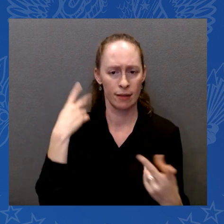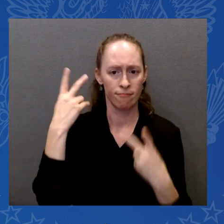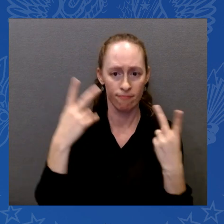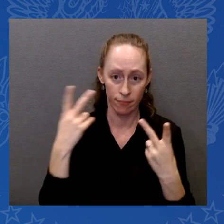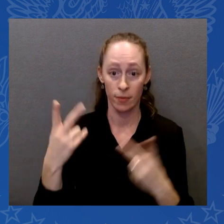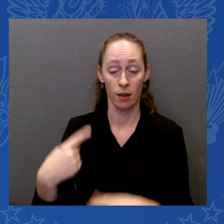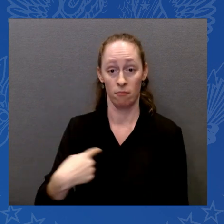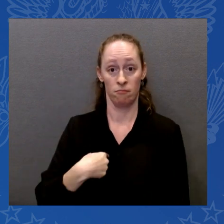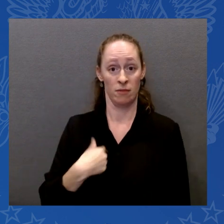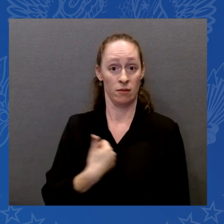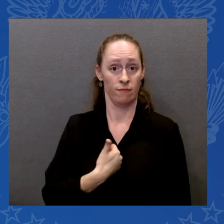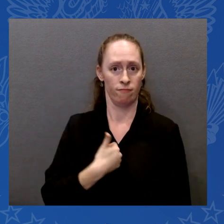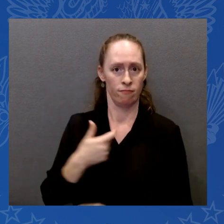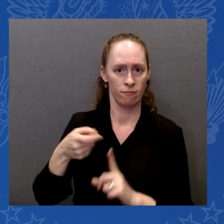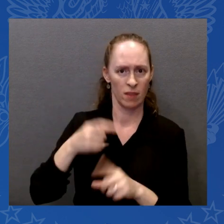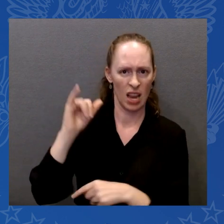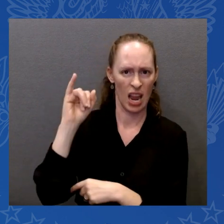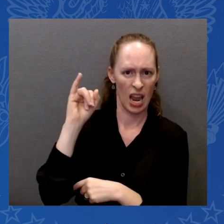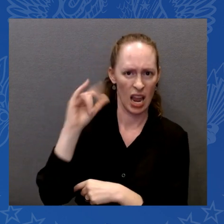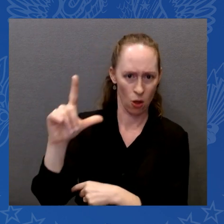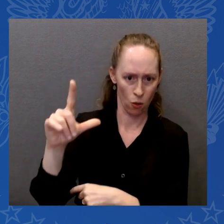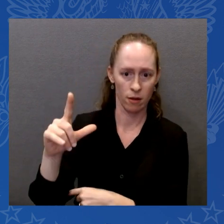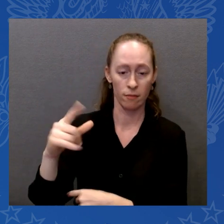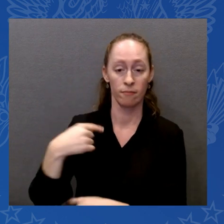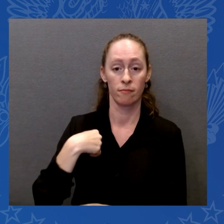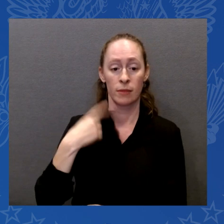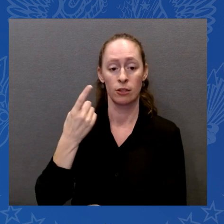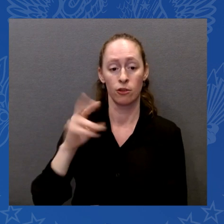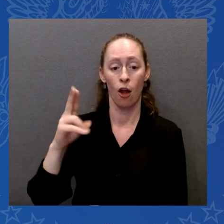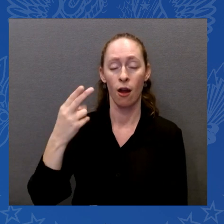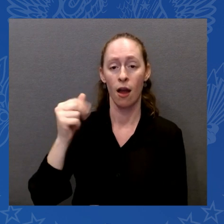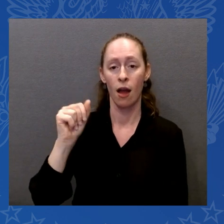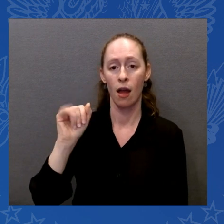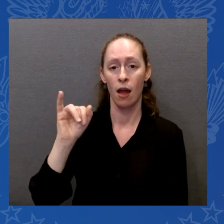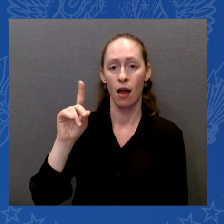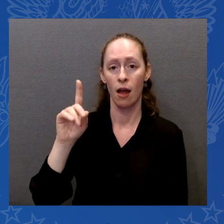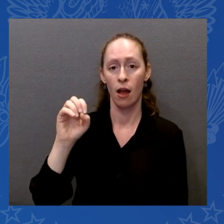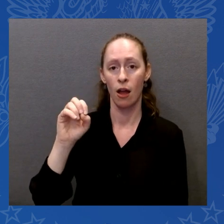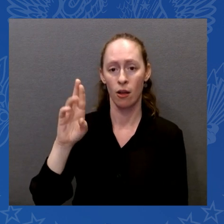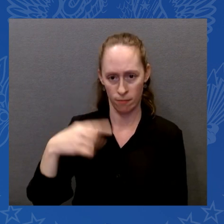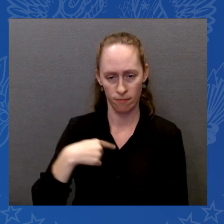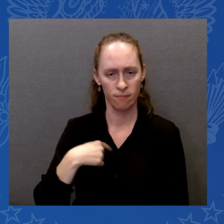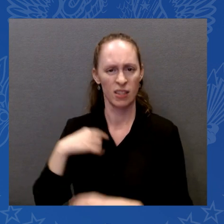I'm also a board certified OBGYN, family planning, trained subspecialists